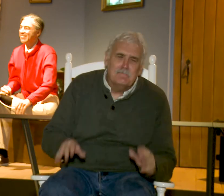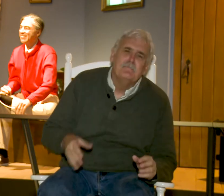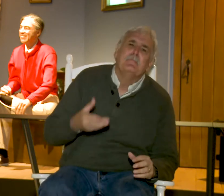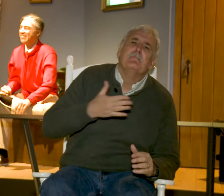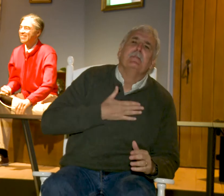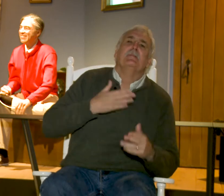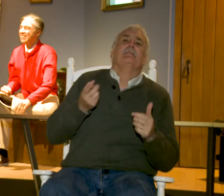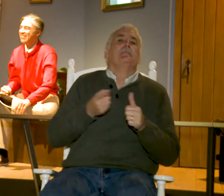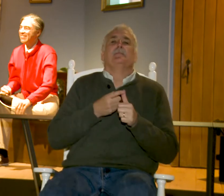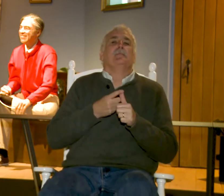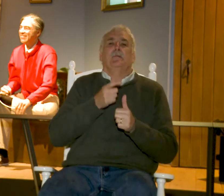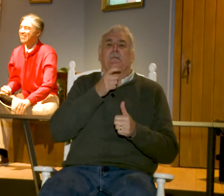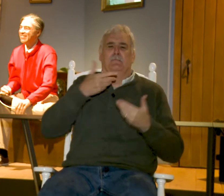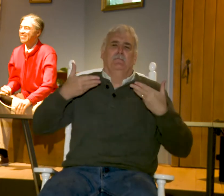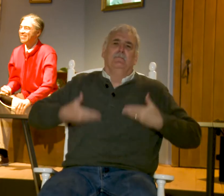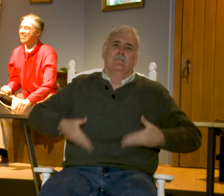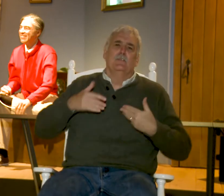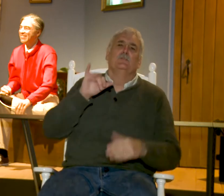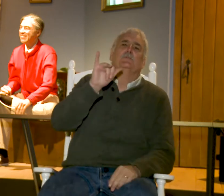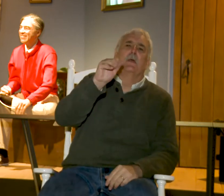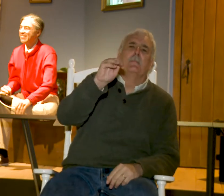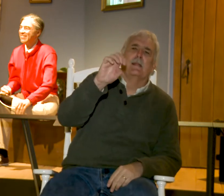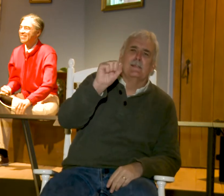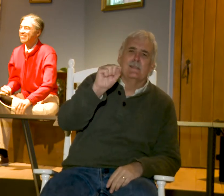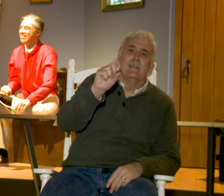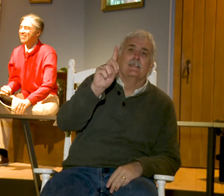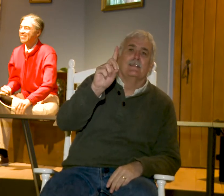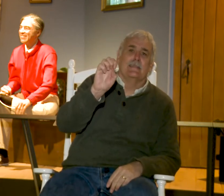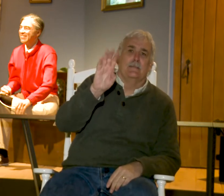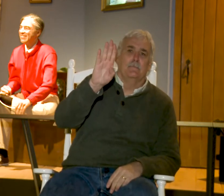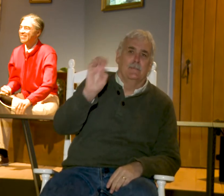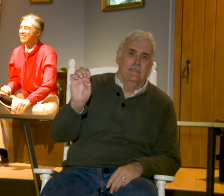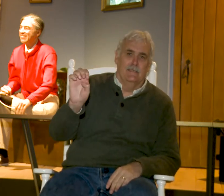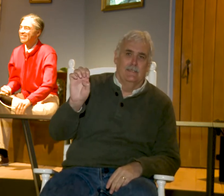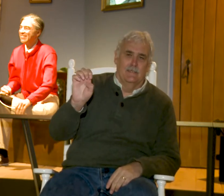Allow me to introduce myself, I'm James DeBee.